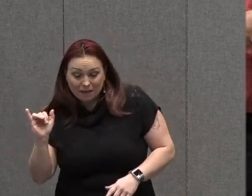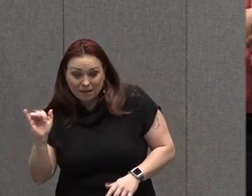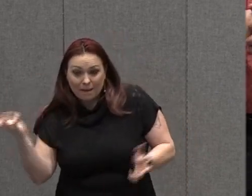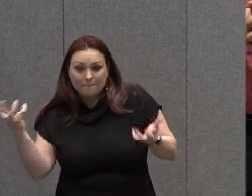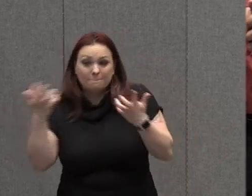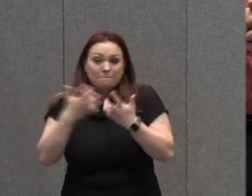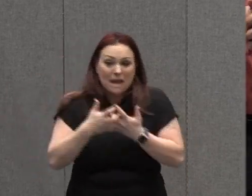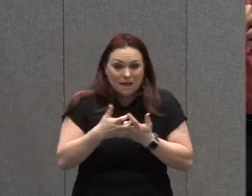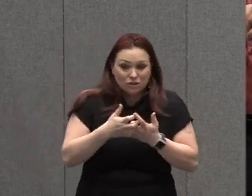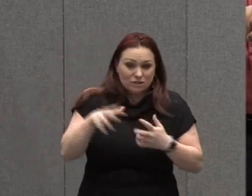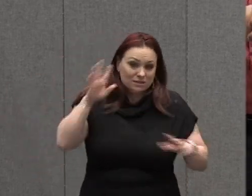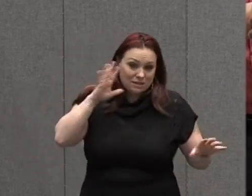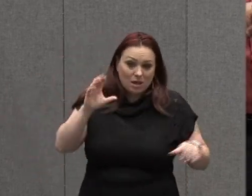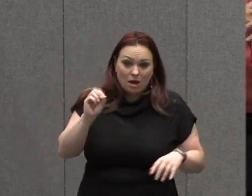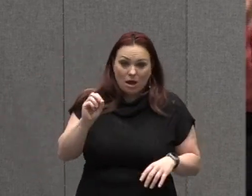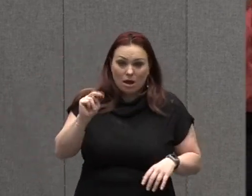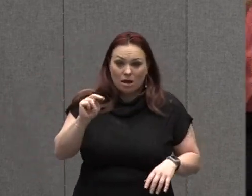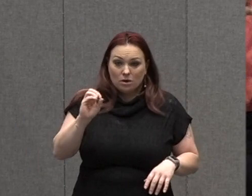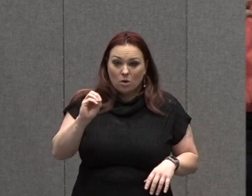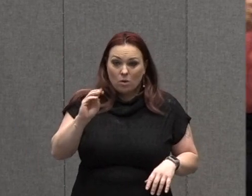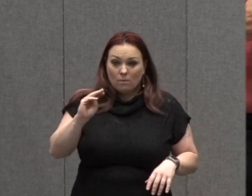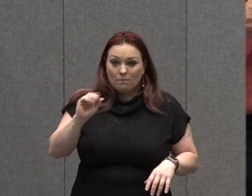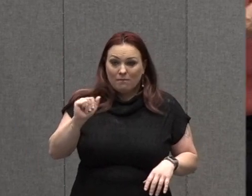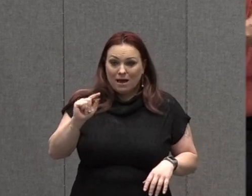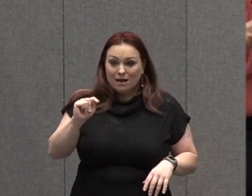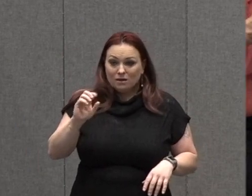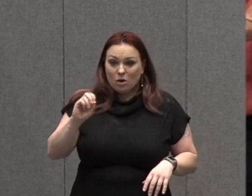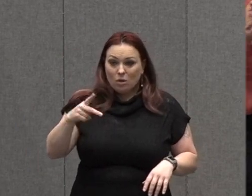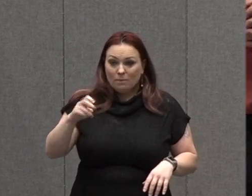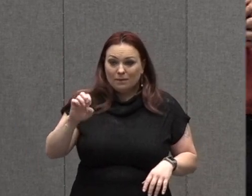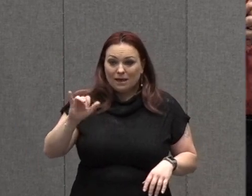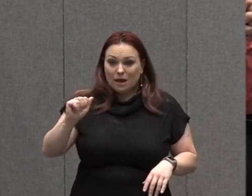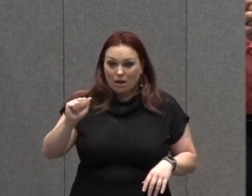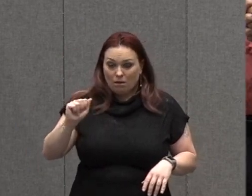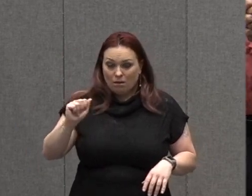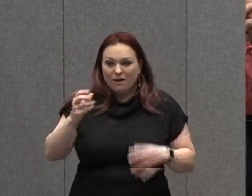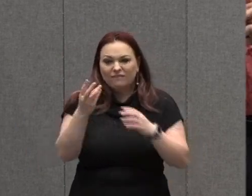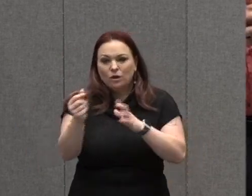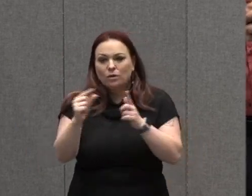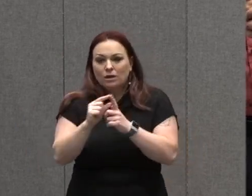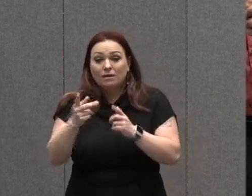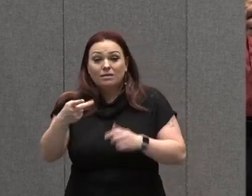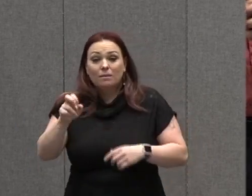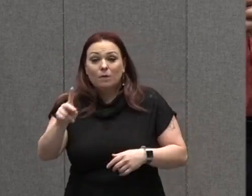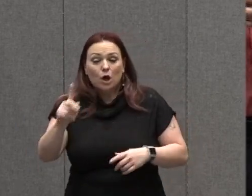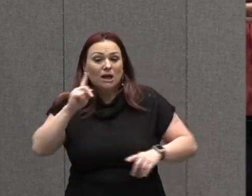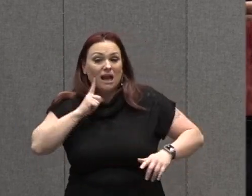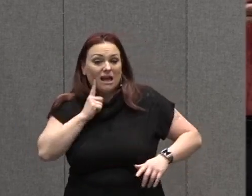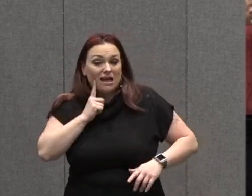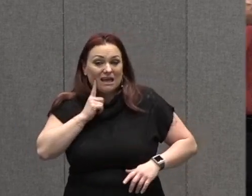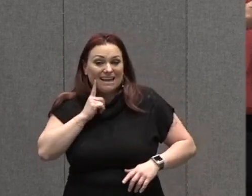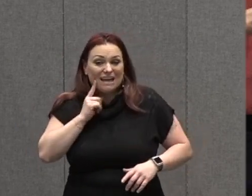Onomatopoeias. The sound words, right? Here's a few more. In the park I hear crickets in the grass.